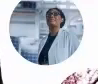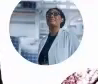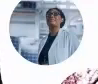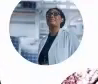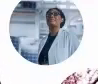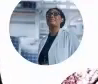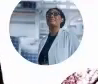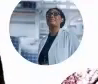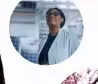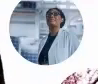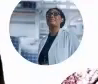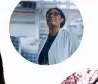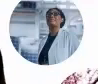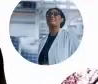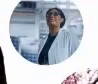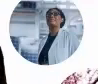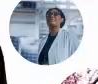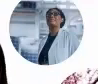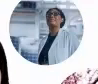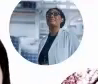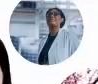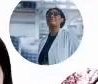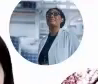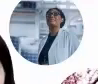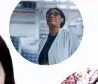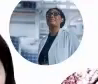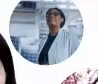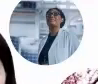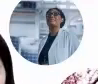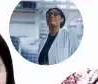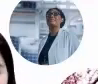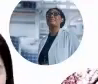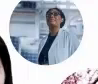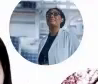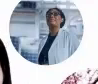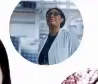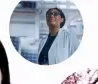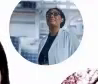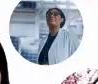the QR code or the link that I just placed in the chat.